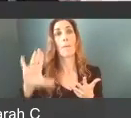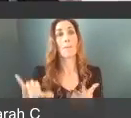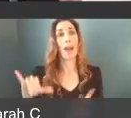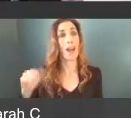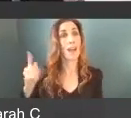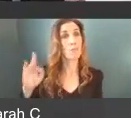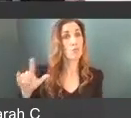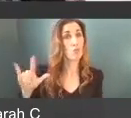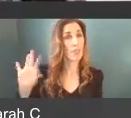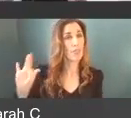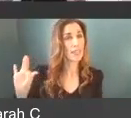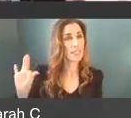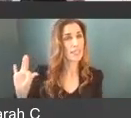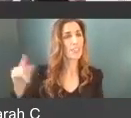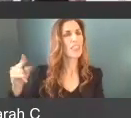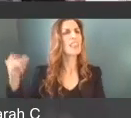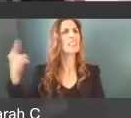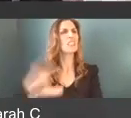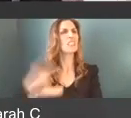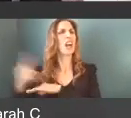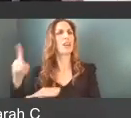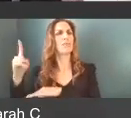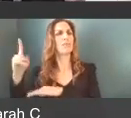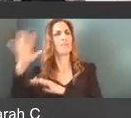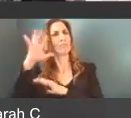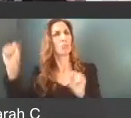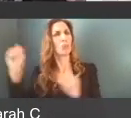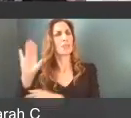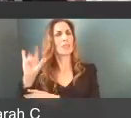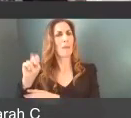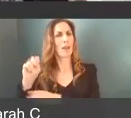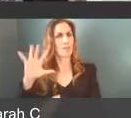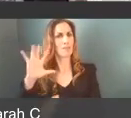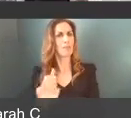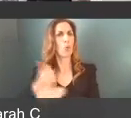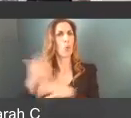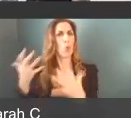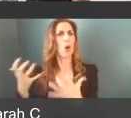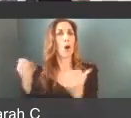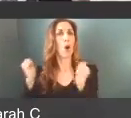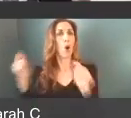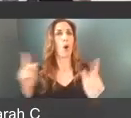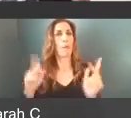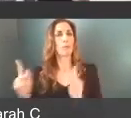that President Biden set for all Americans to be eligible for vaccine, that Pennsylvania will move